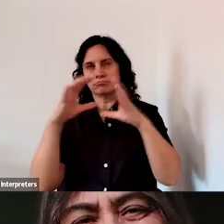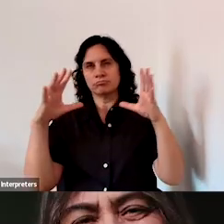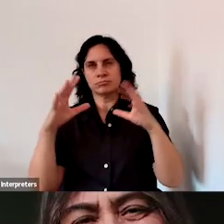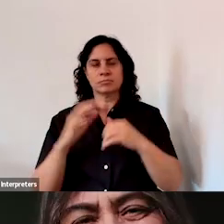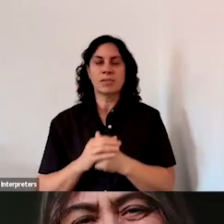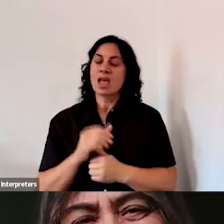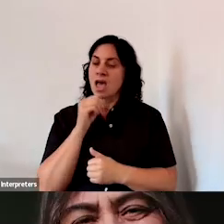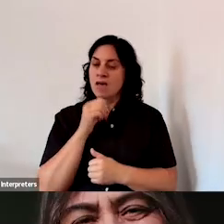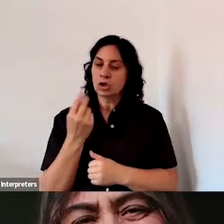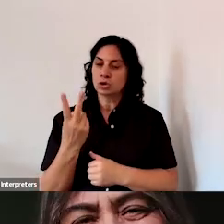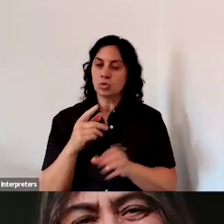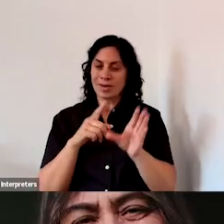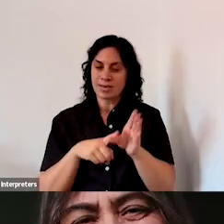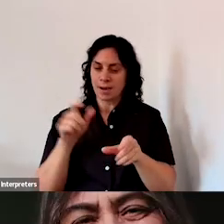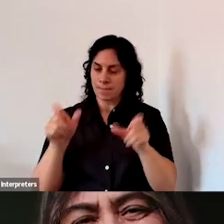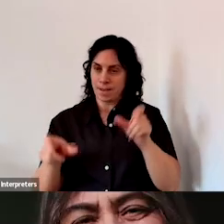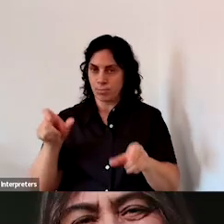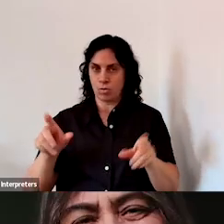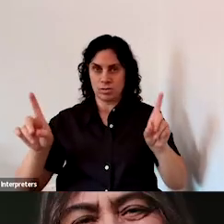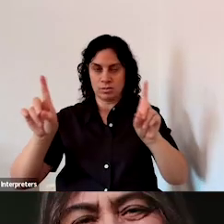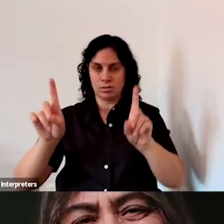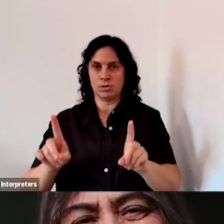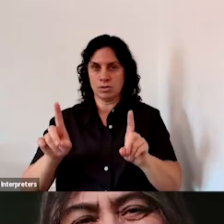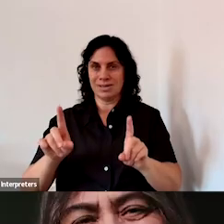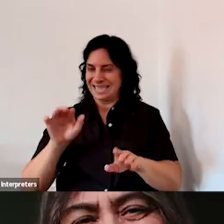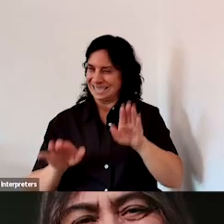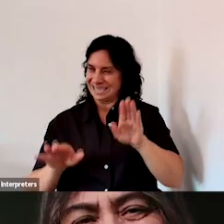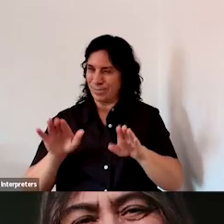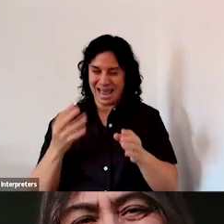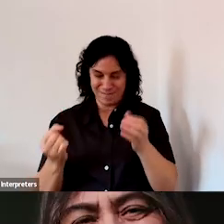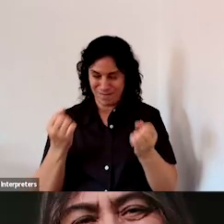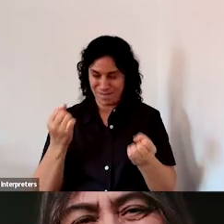two young people were similar in every way except for one experience.